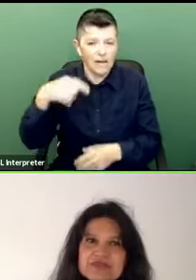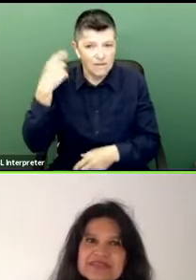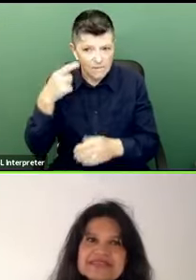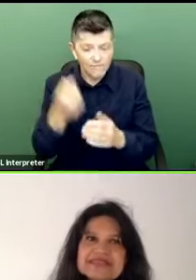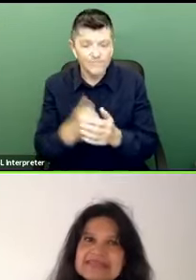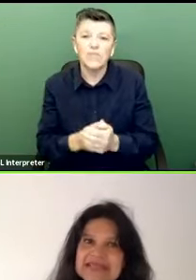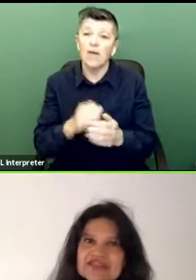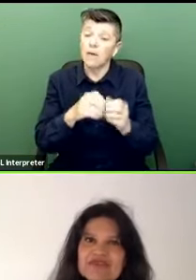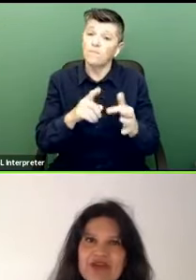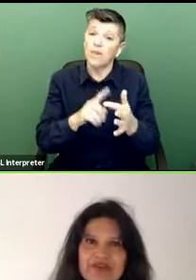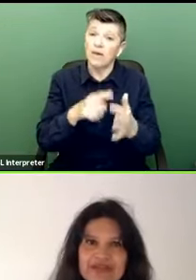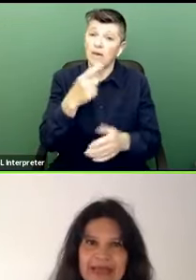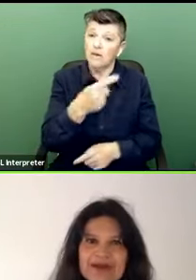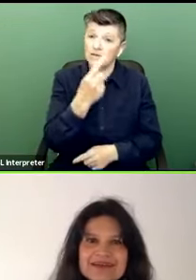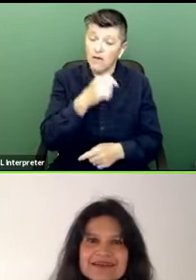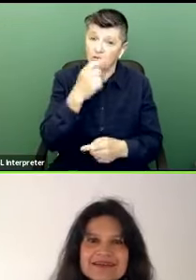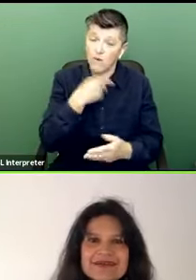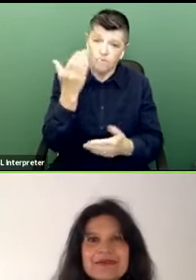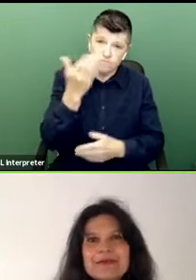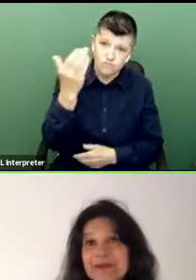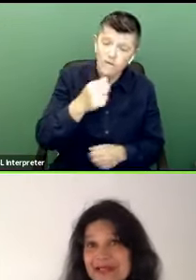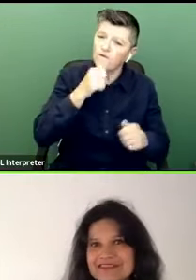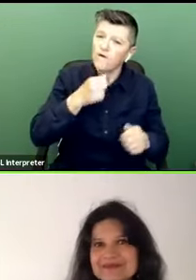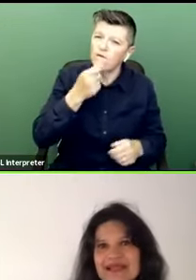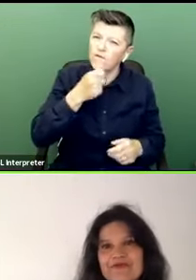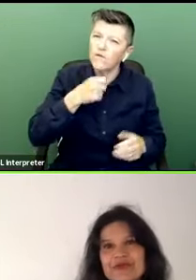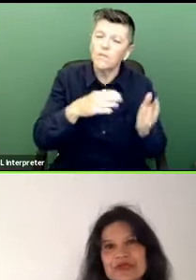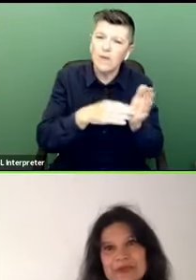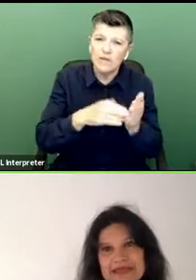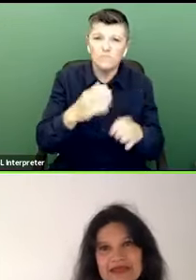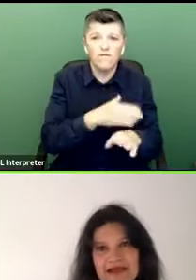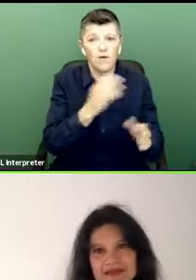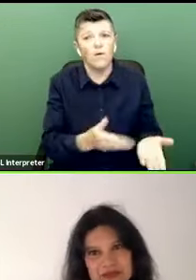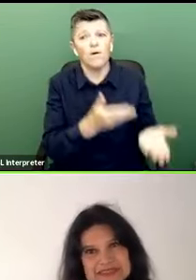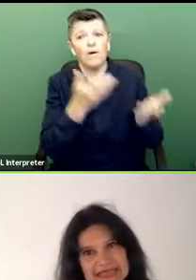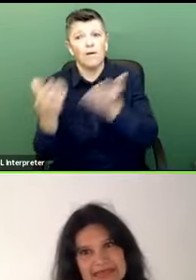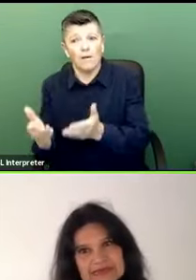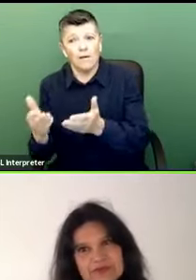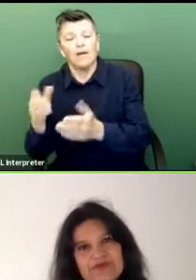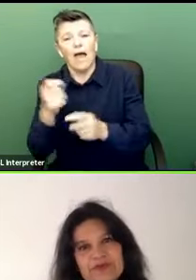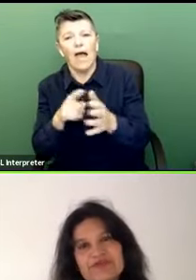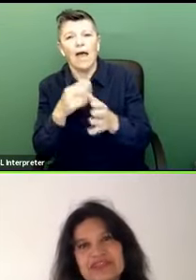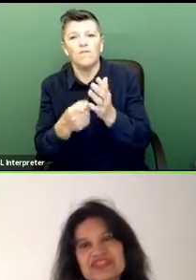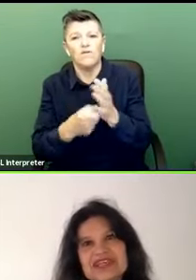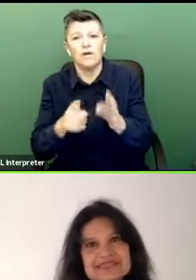development of the capability approach he has transformed